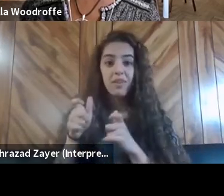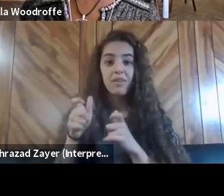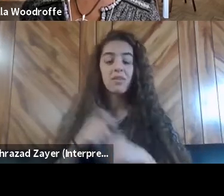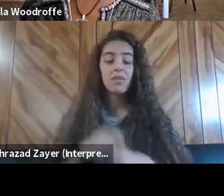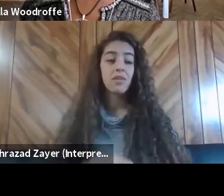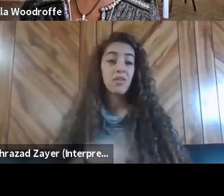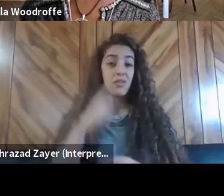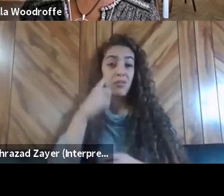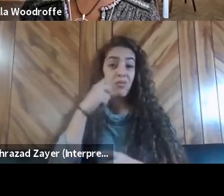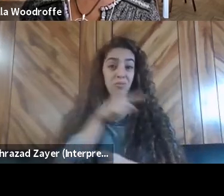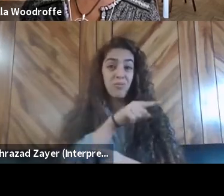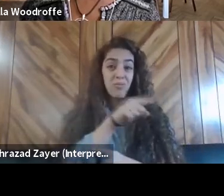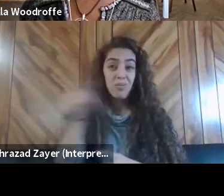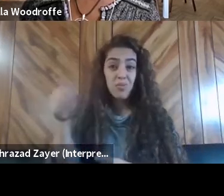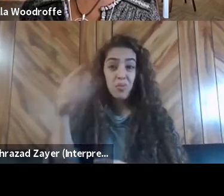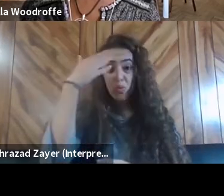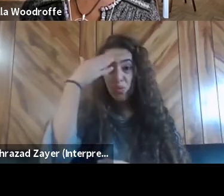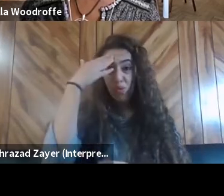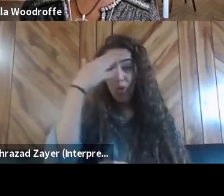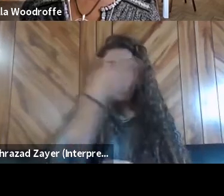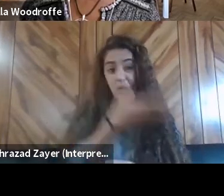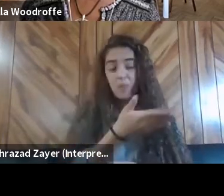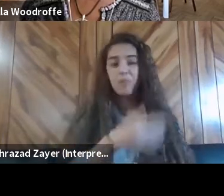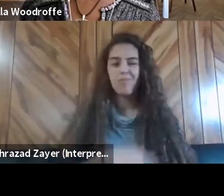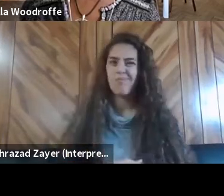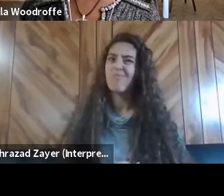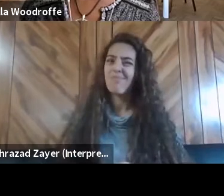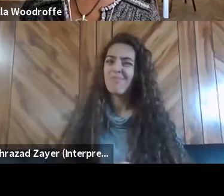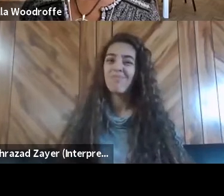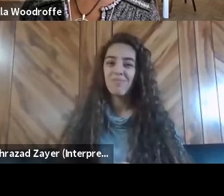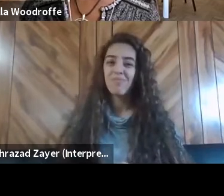Kingsborough who know him know that he's, you know, he's got a